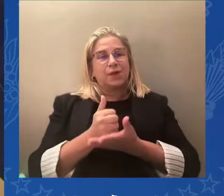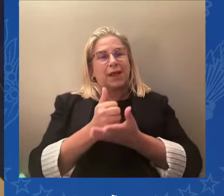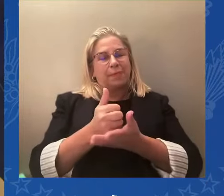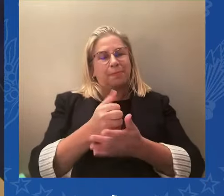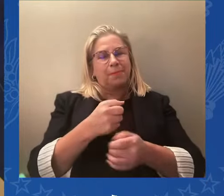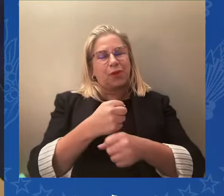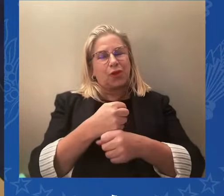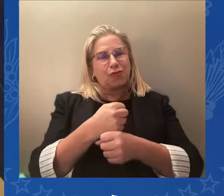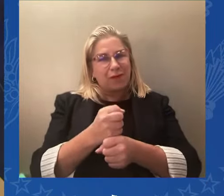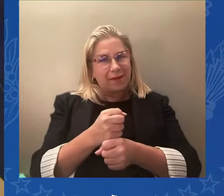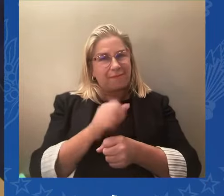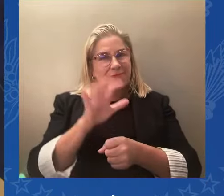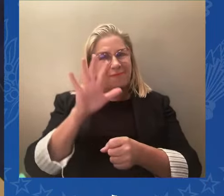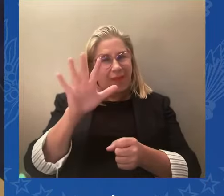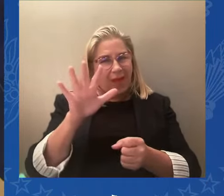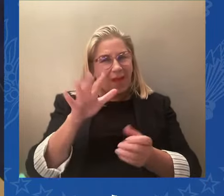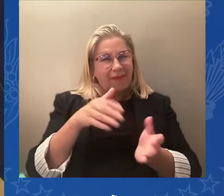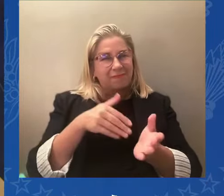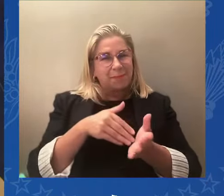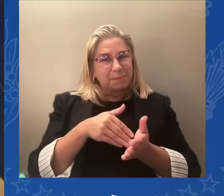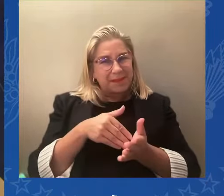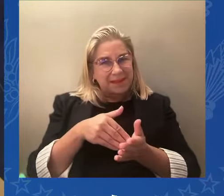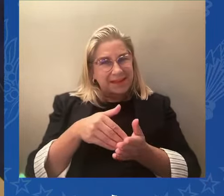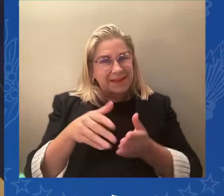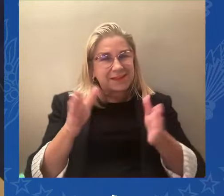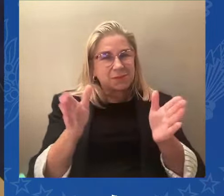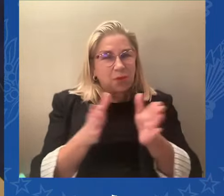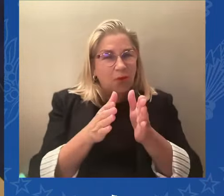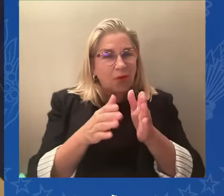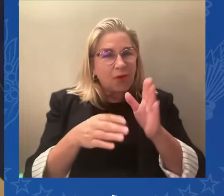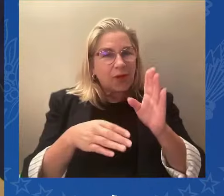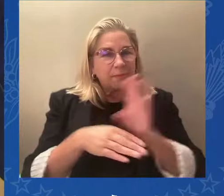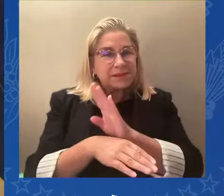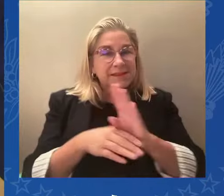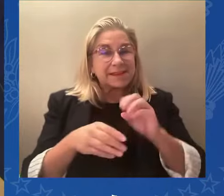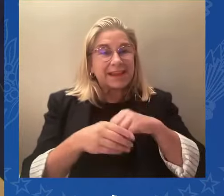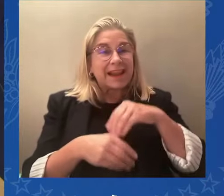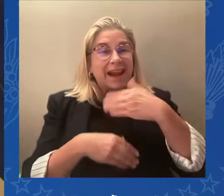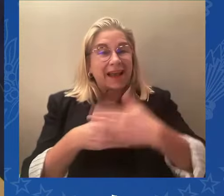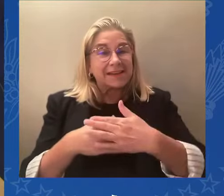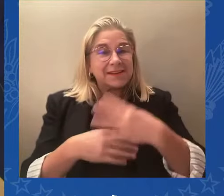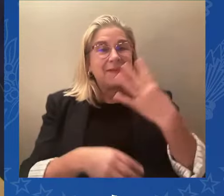Ours is a vision of a future where we protect our most fundamental freedoms,